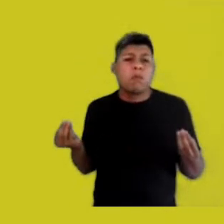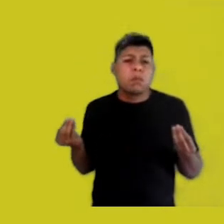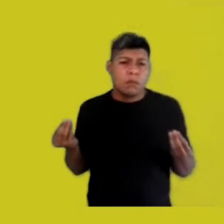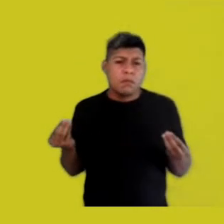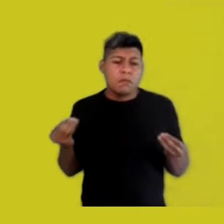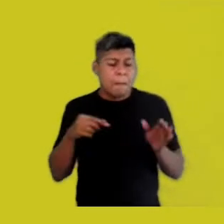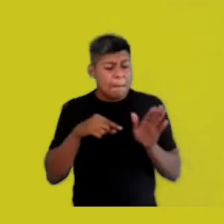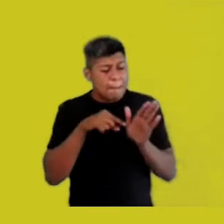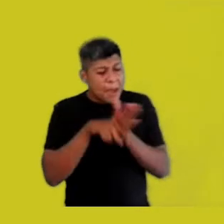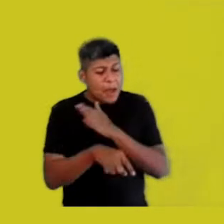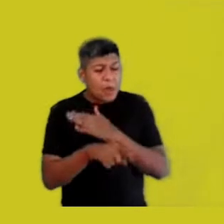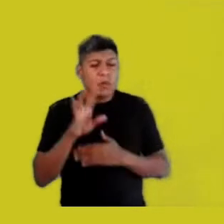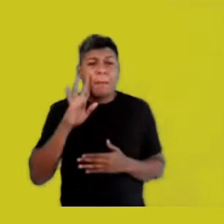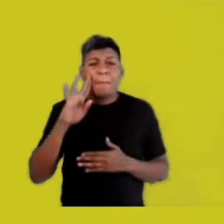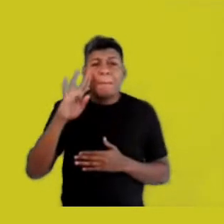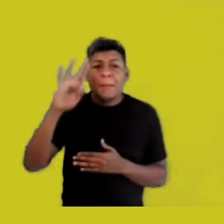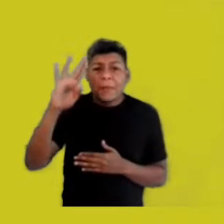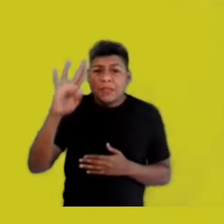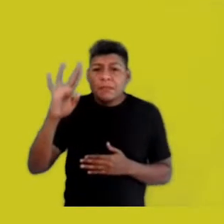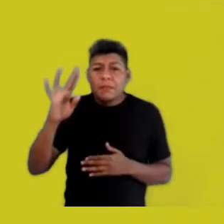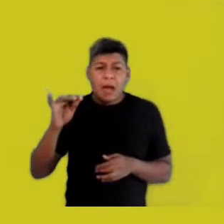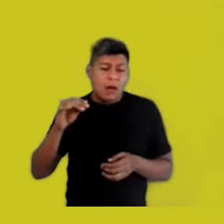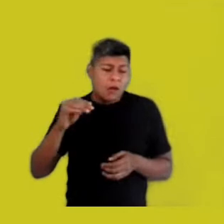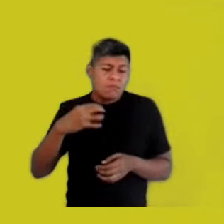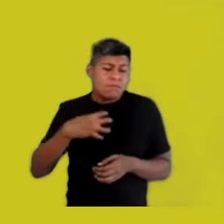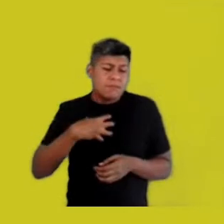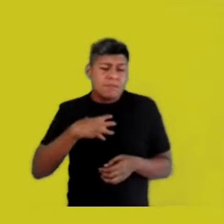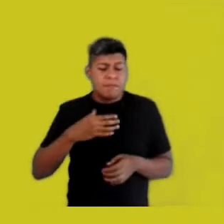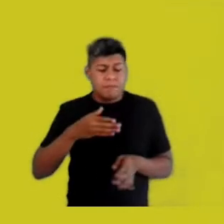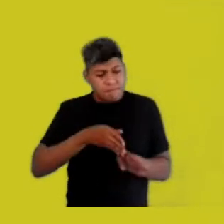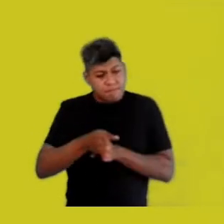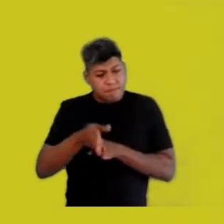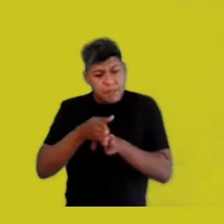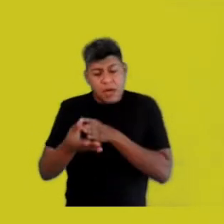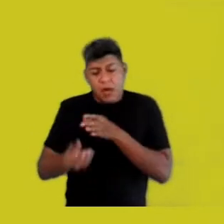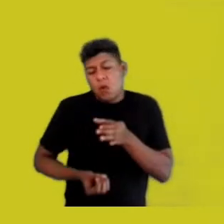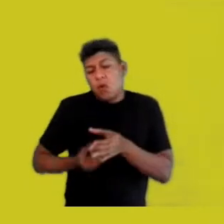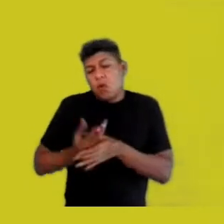which has oriented me to build this internship